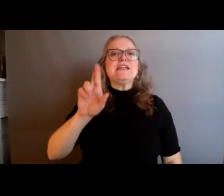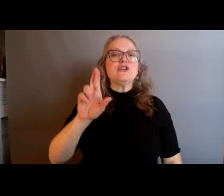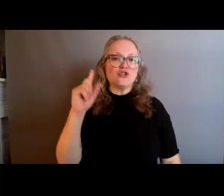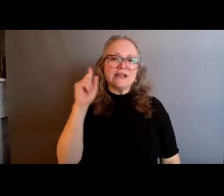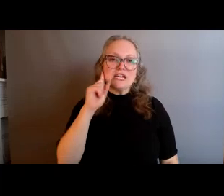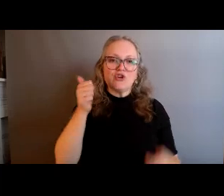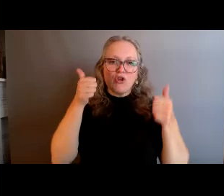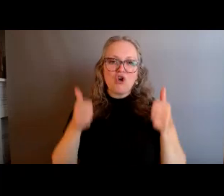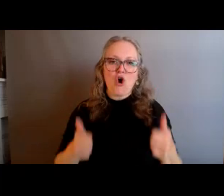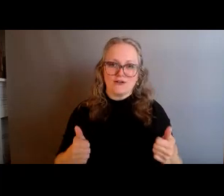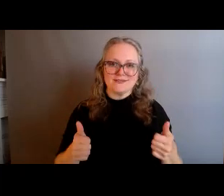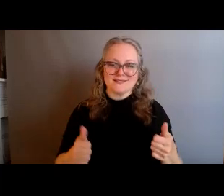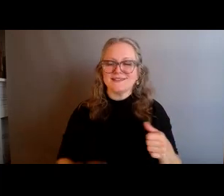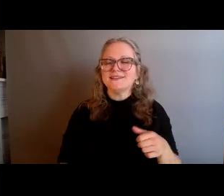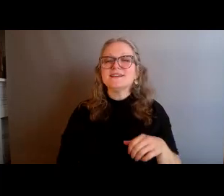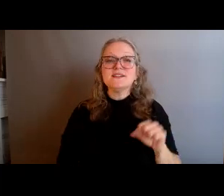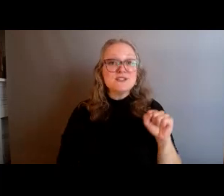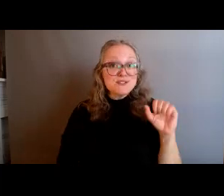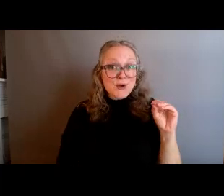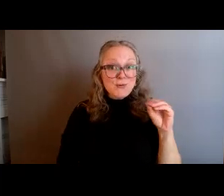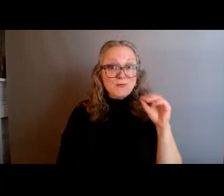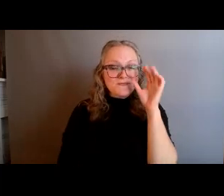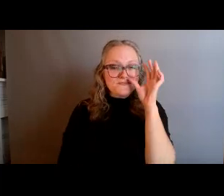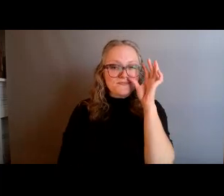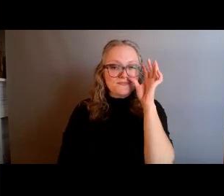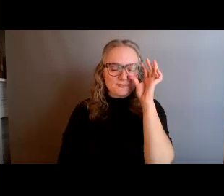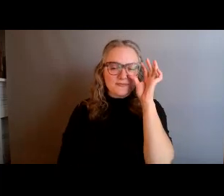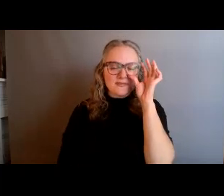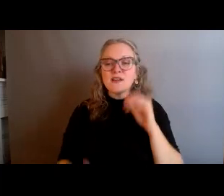So. Three parts.